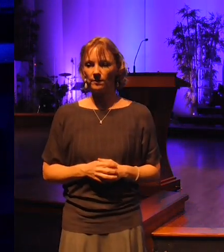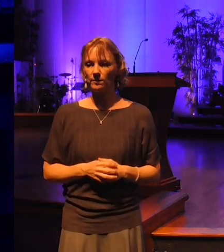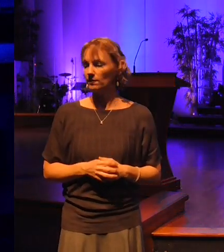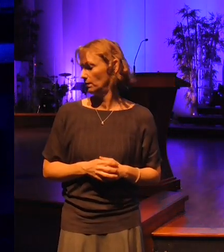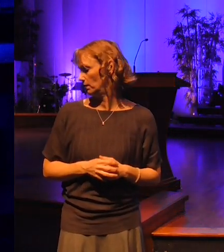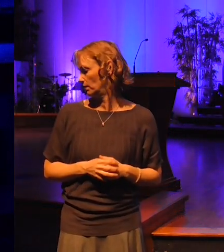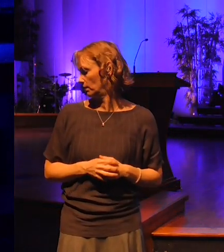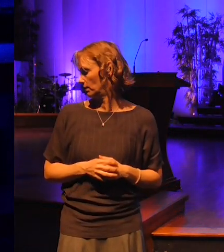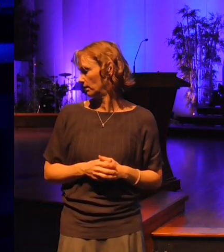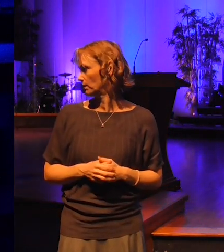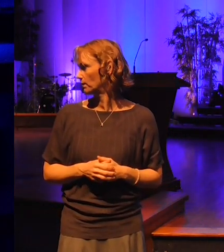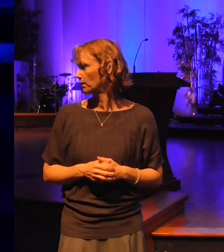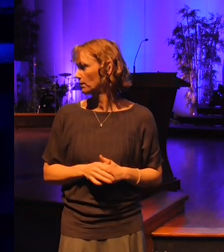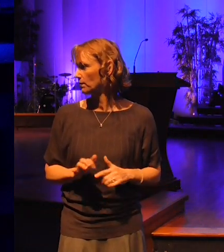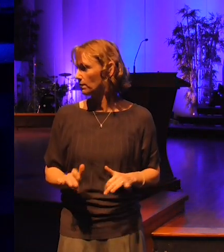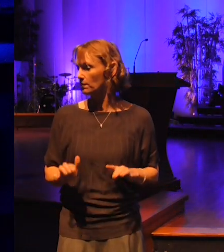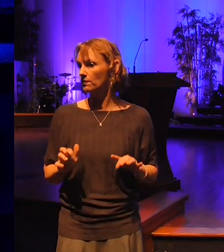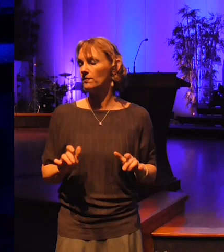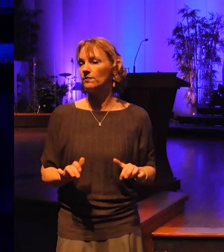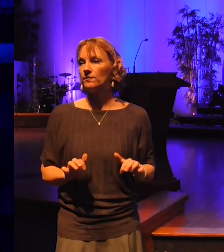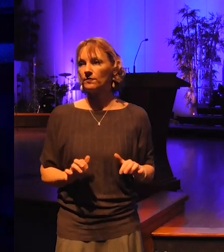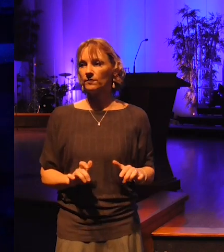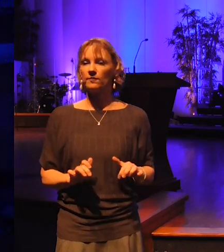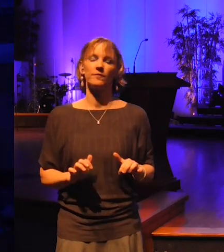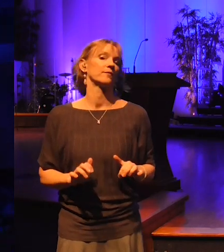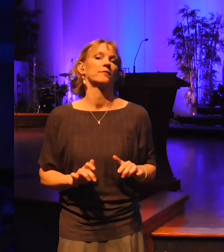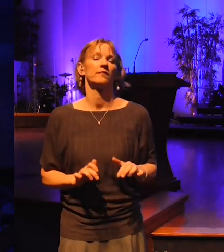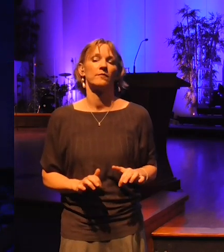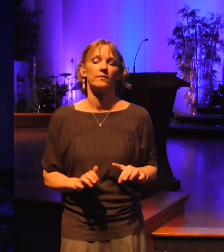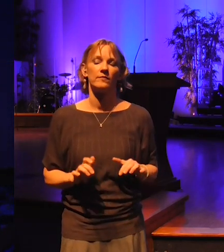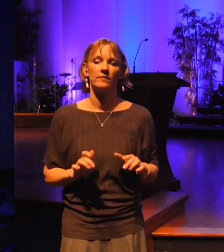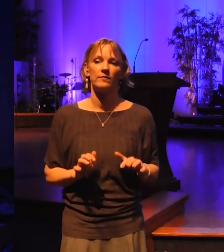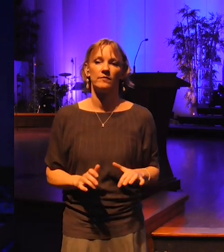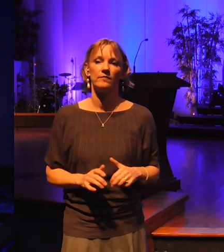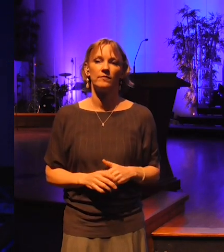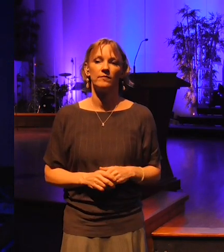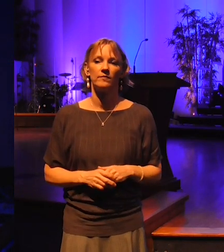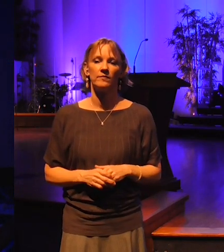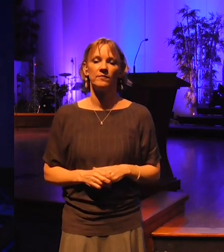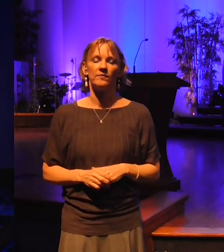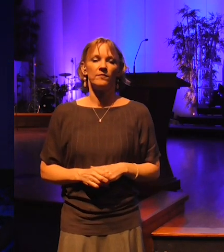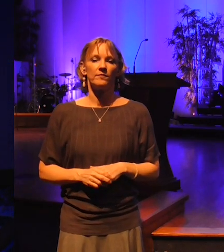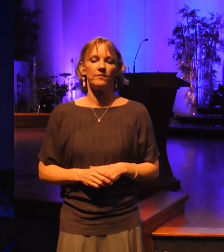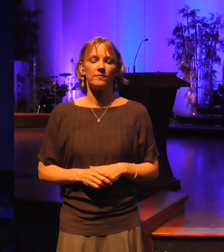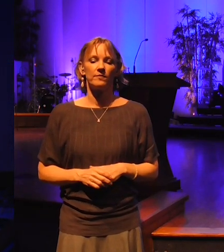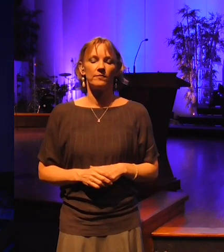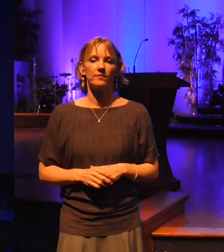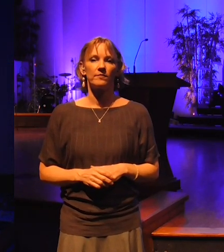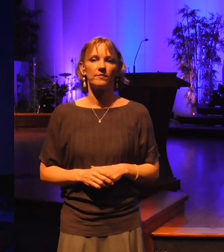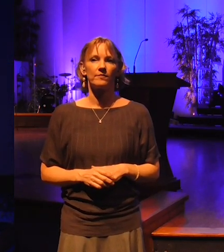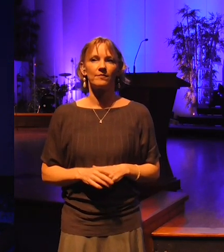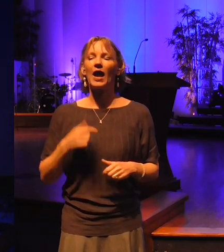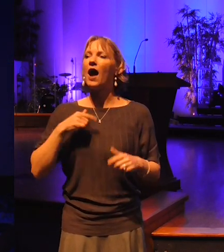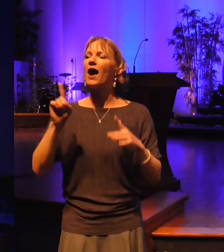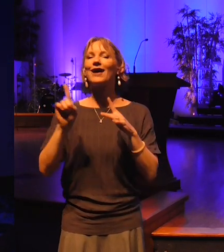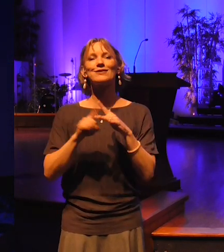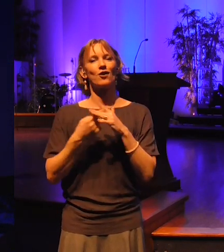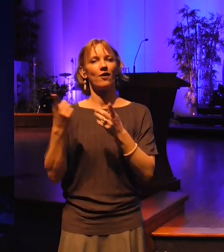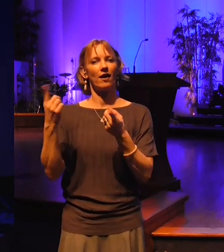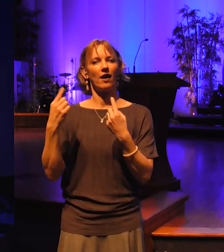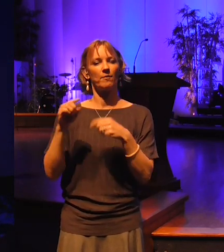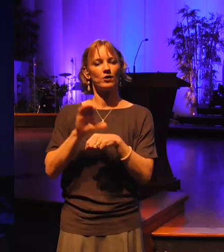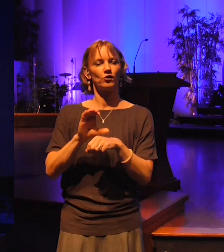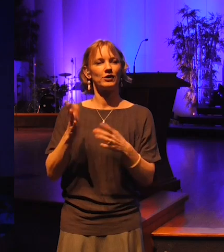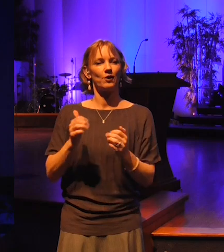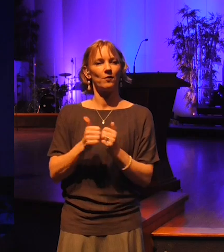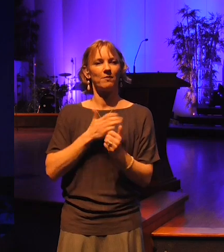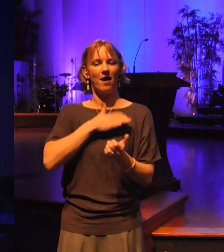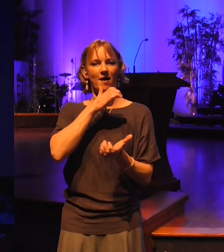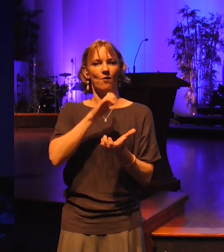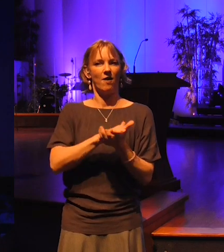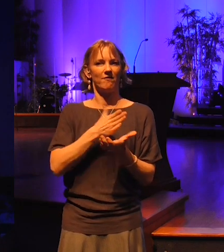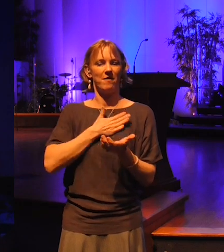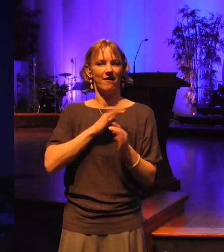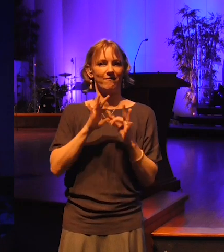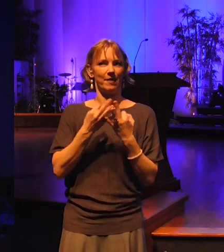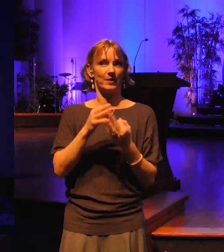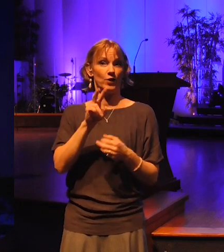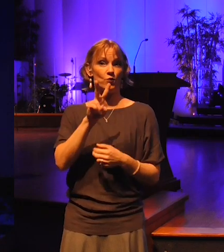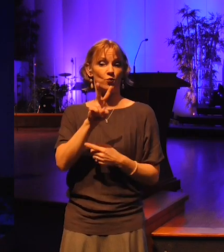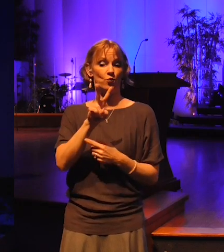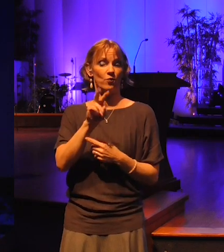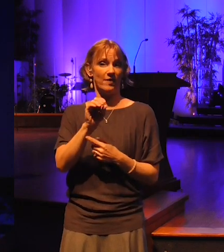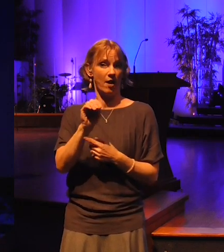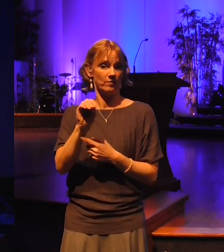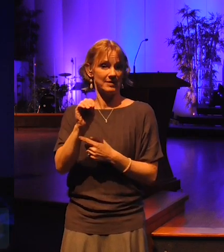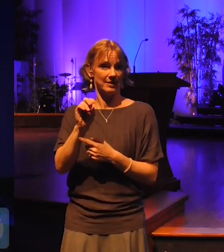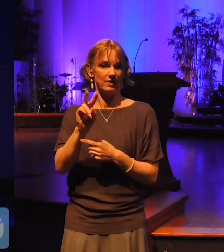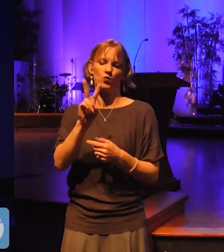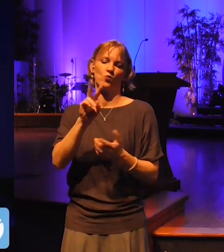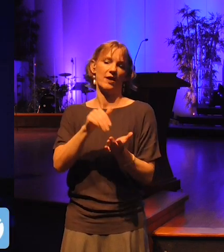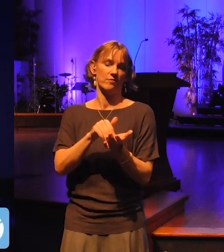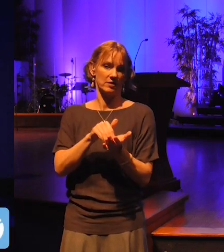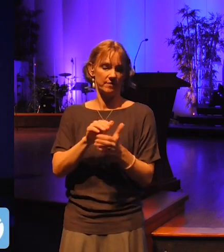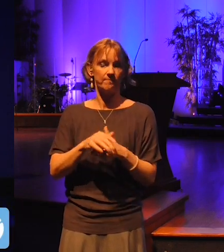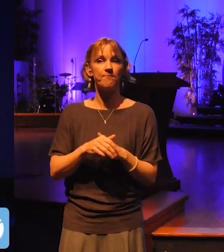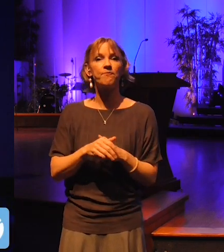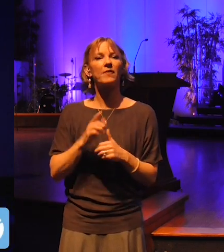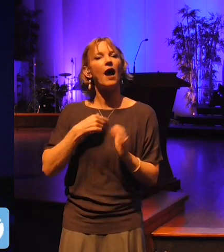Friday i started coming to church here with my wife and my family in 2000 and I signed up for